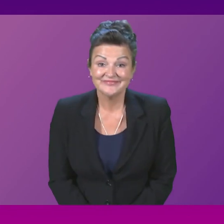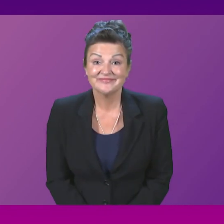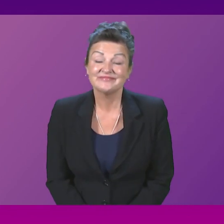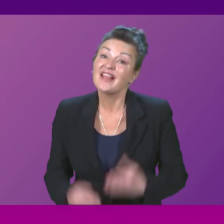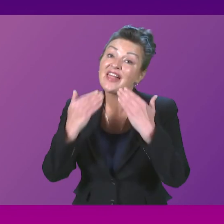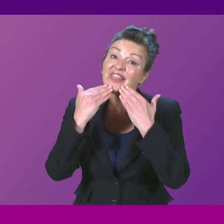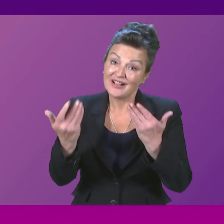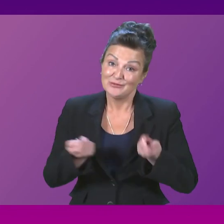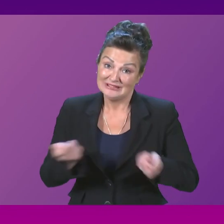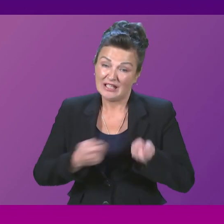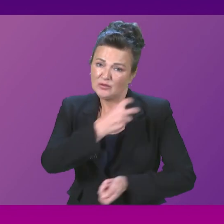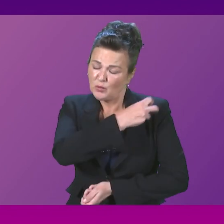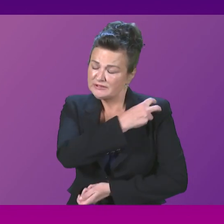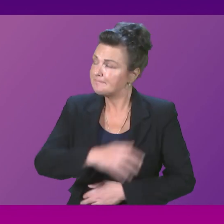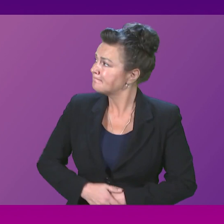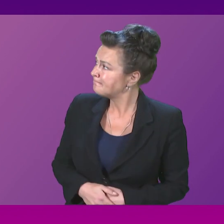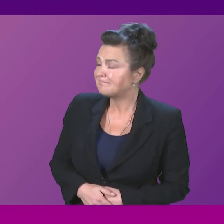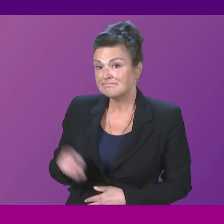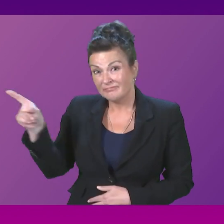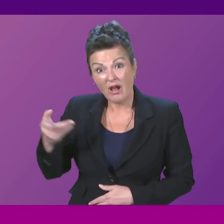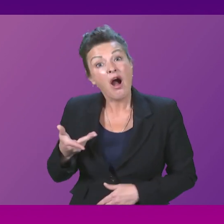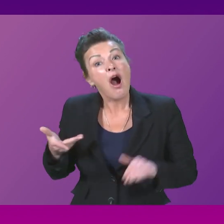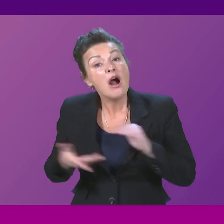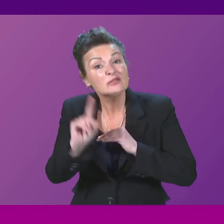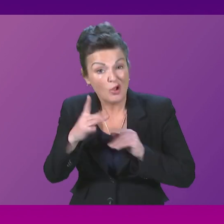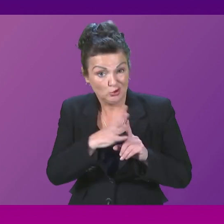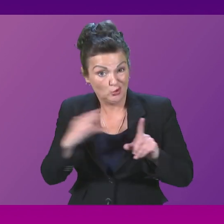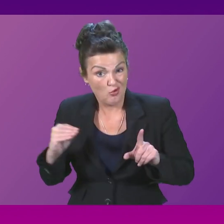Under the Tories, inflation has run out of control, mortgage rates are at their highest